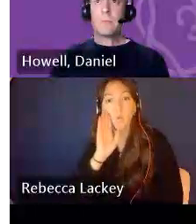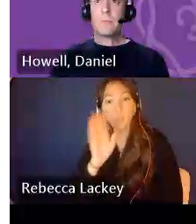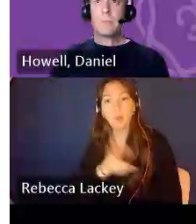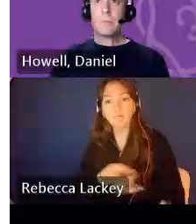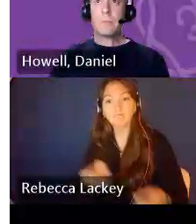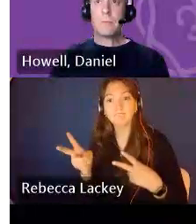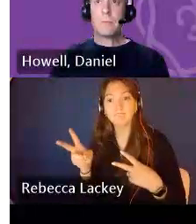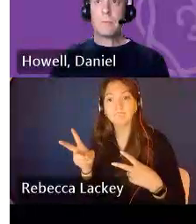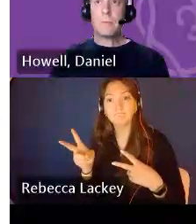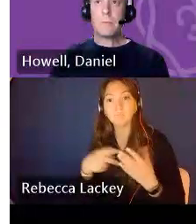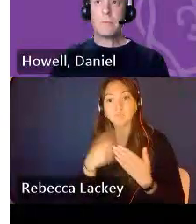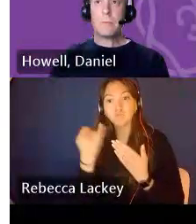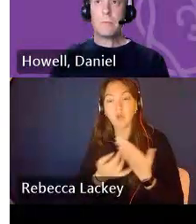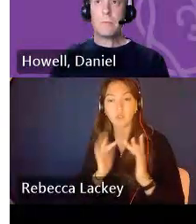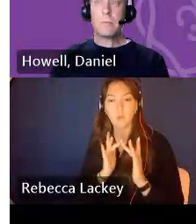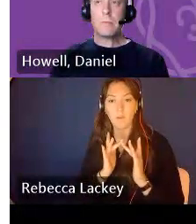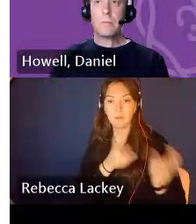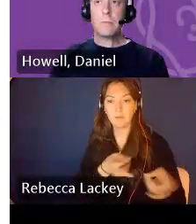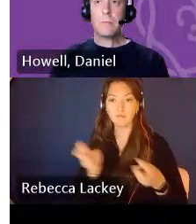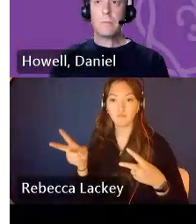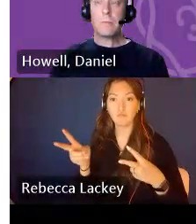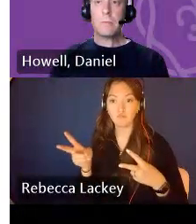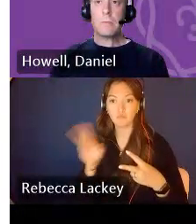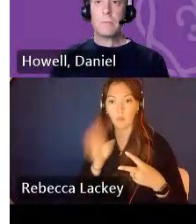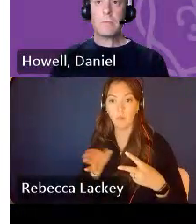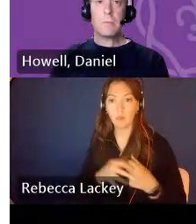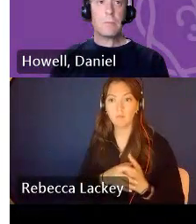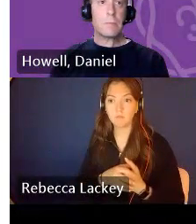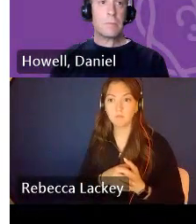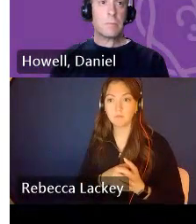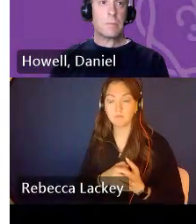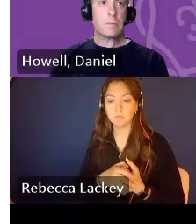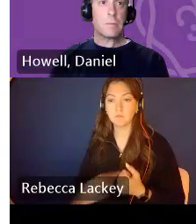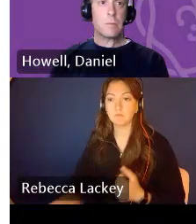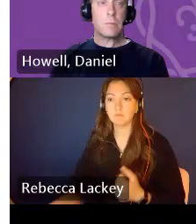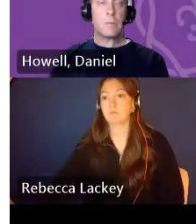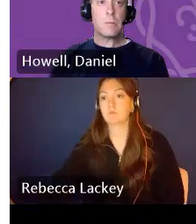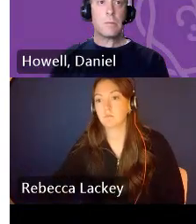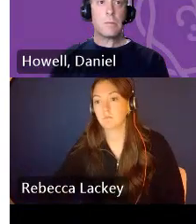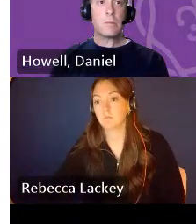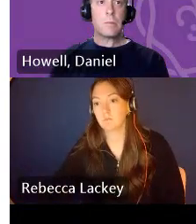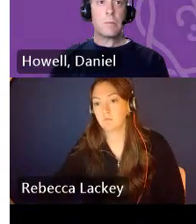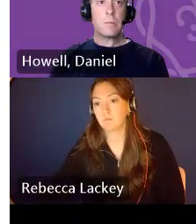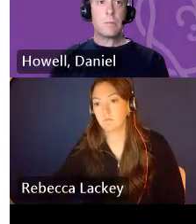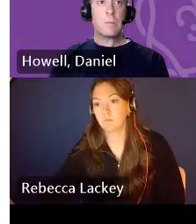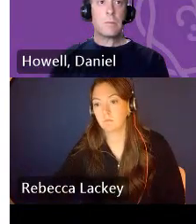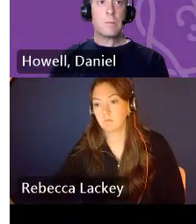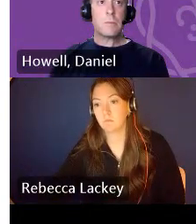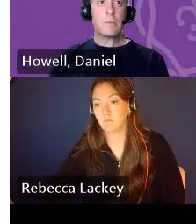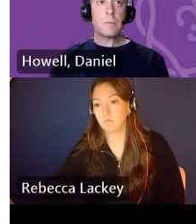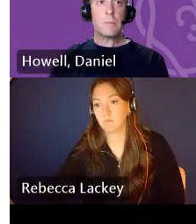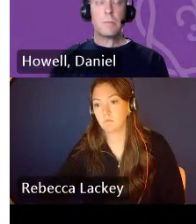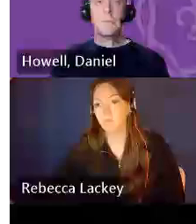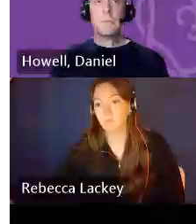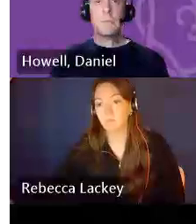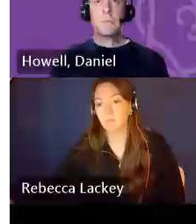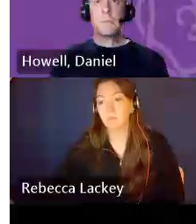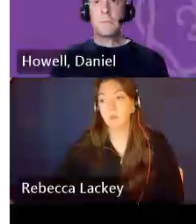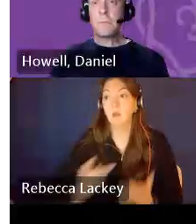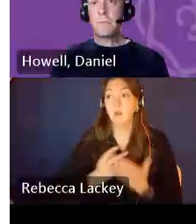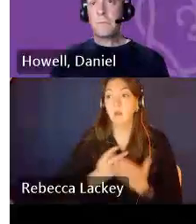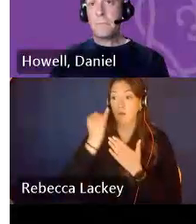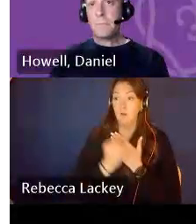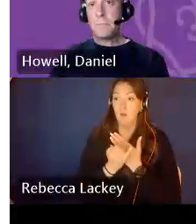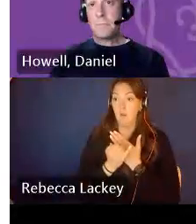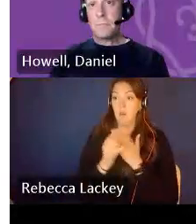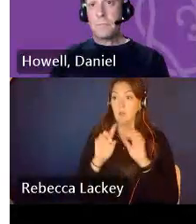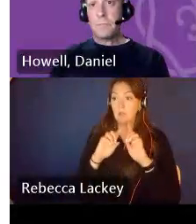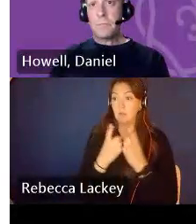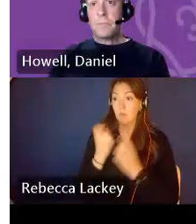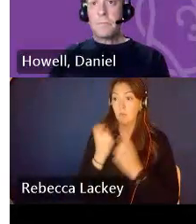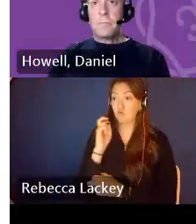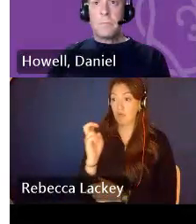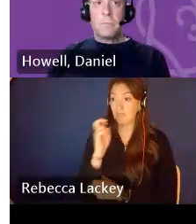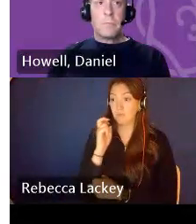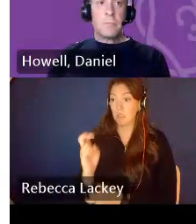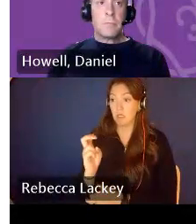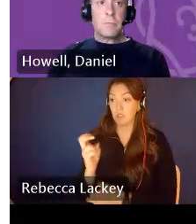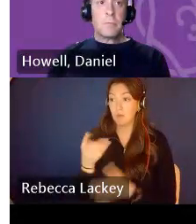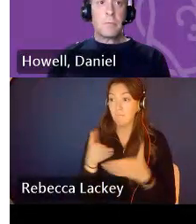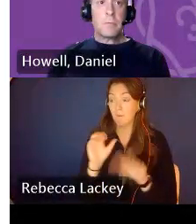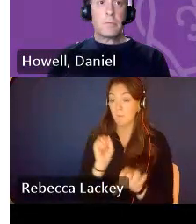to the project website. Um the project is on the u department of transportation and public works